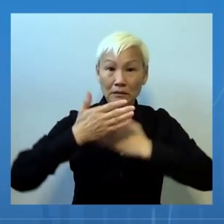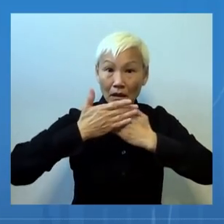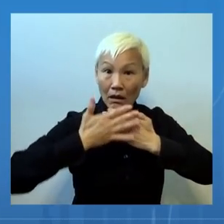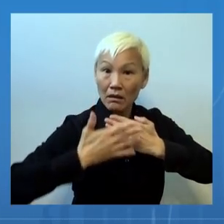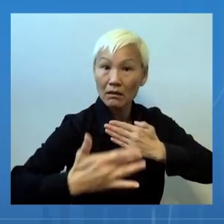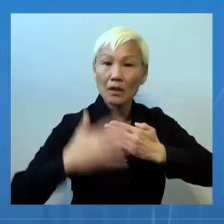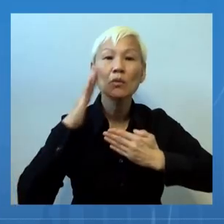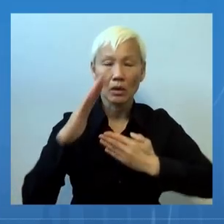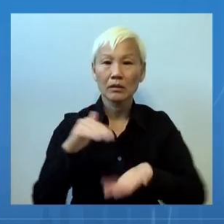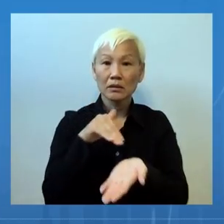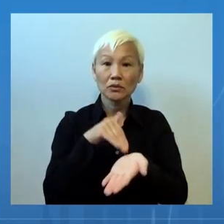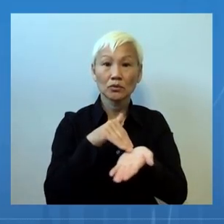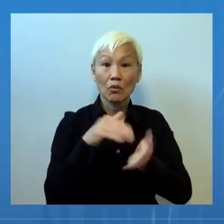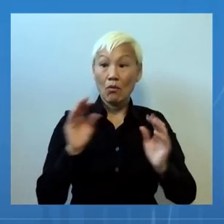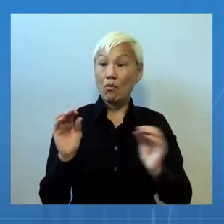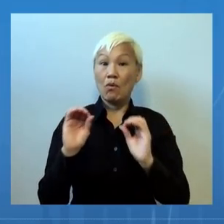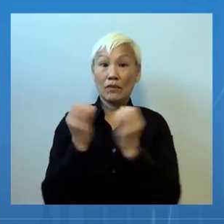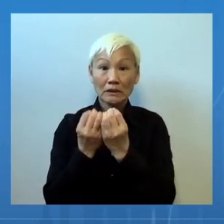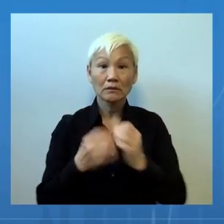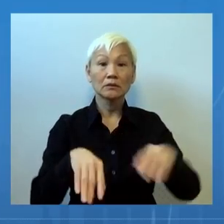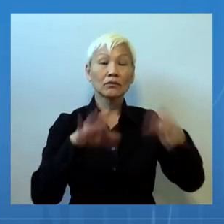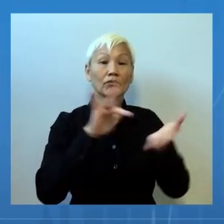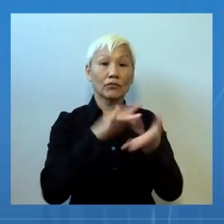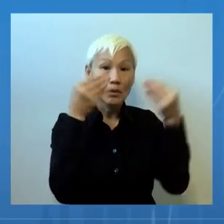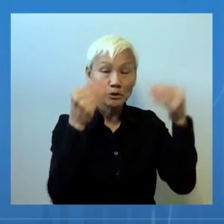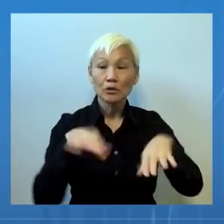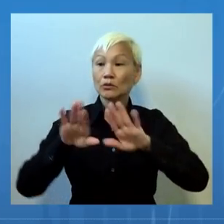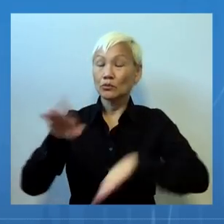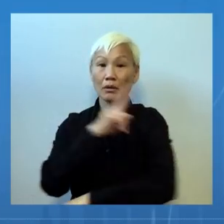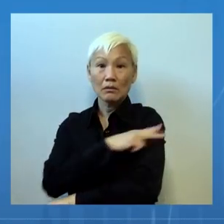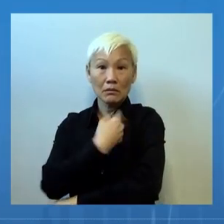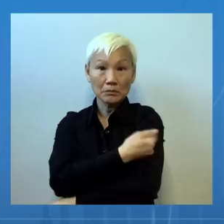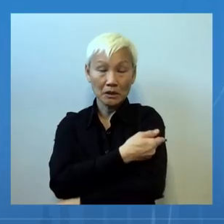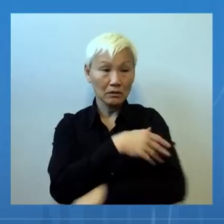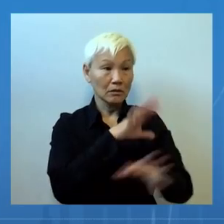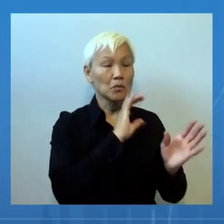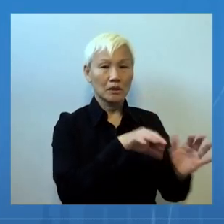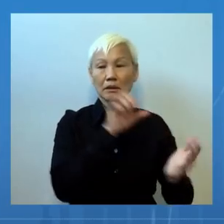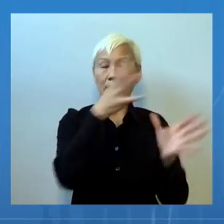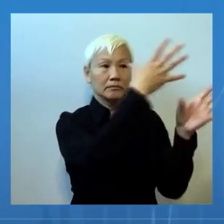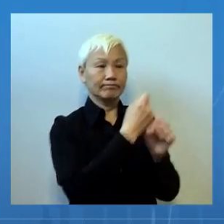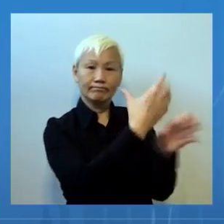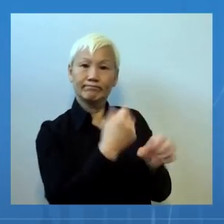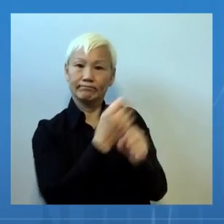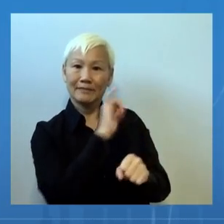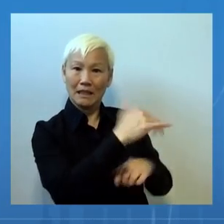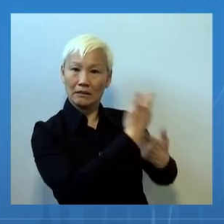pharmacies, children's hospitals, community health centers, rural health clinics, and other locations.